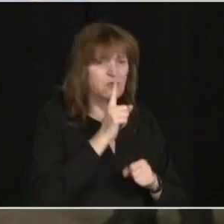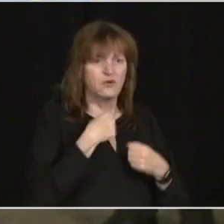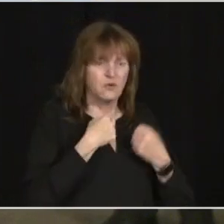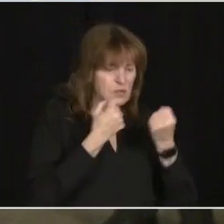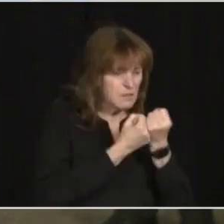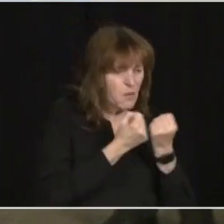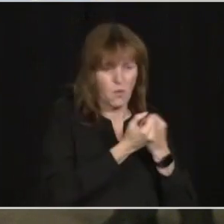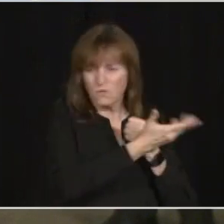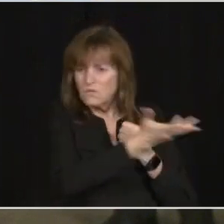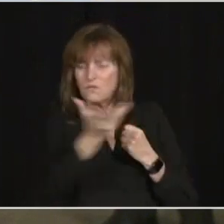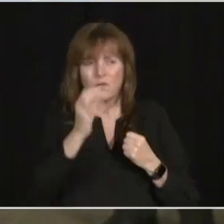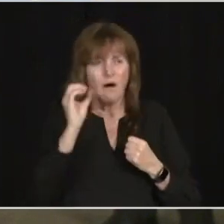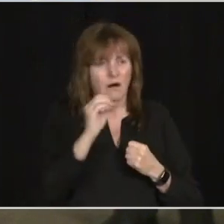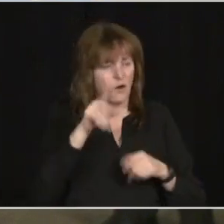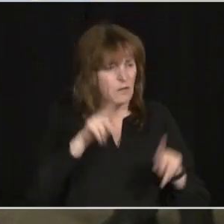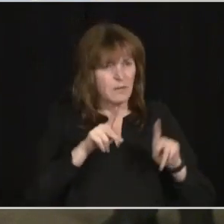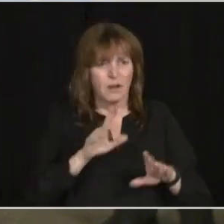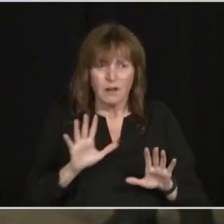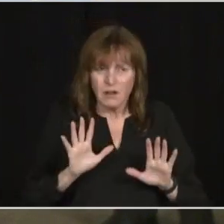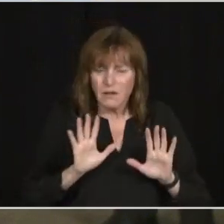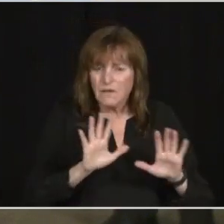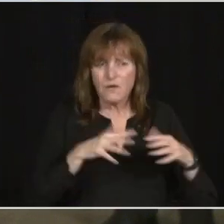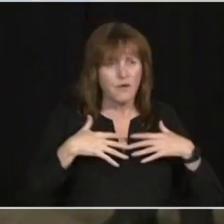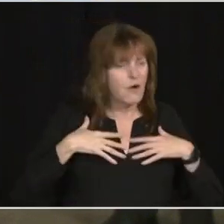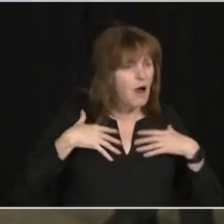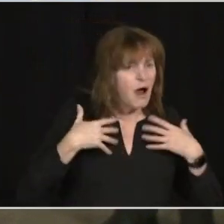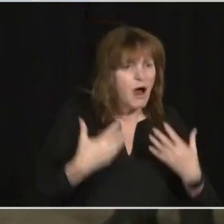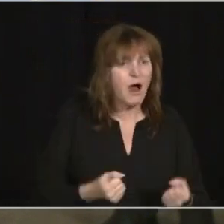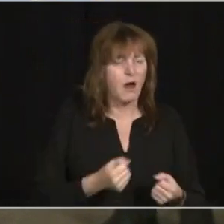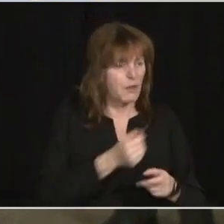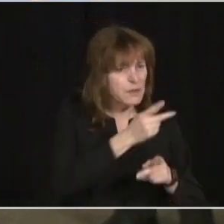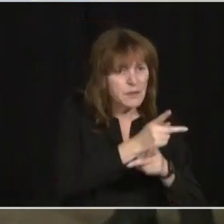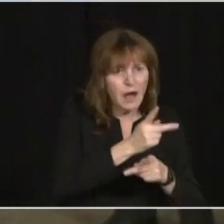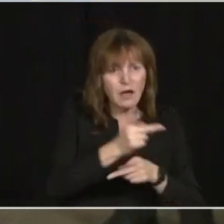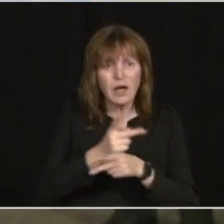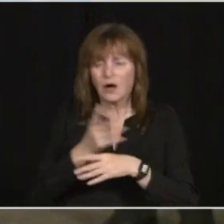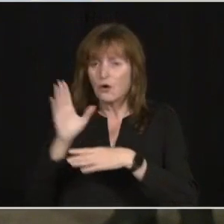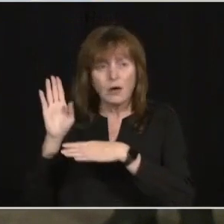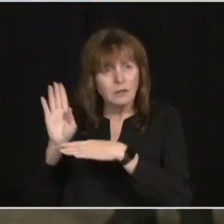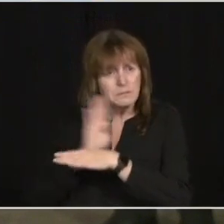welfare of the people of Ontario, businesses. Number